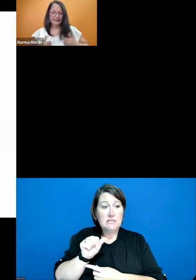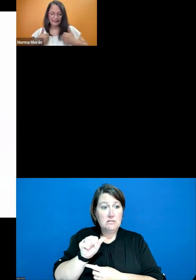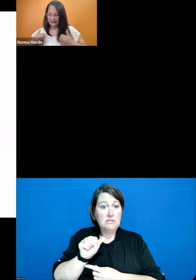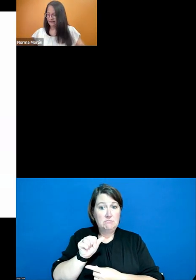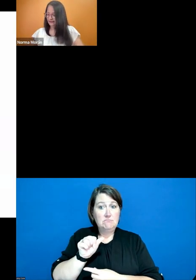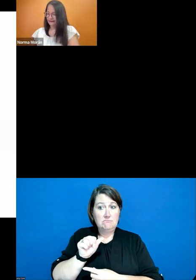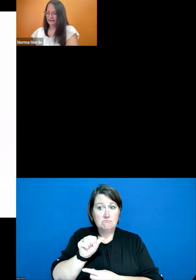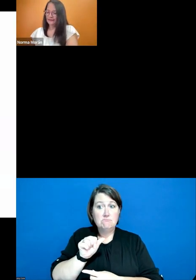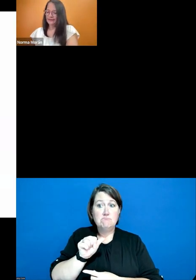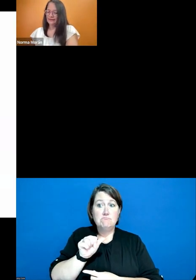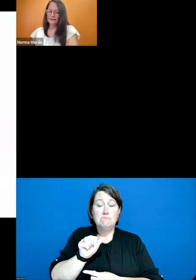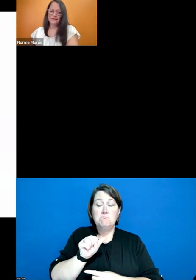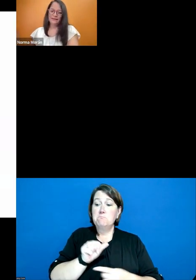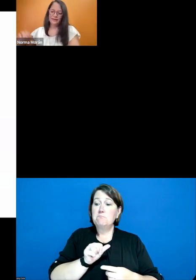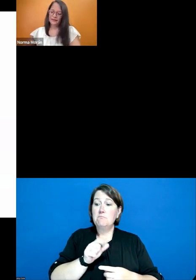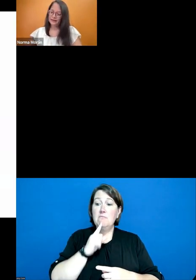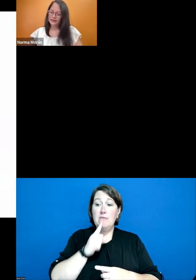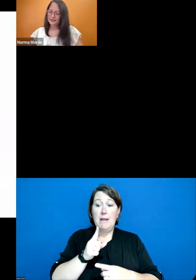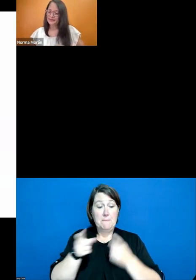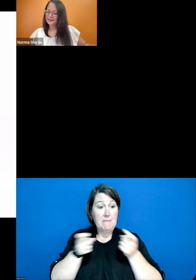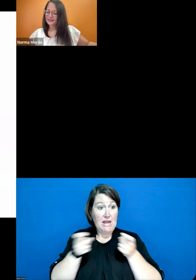the Management for community life,